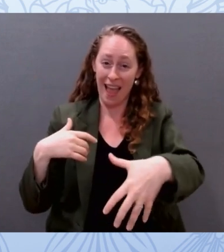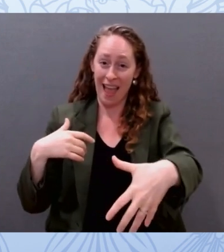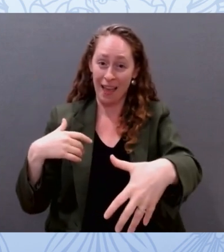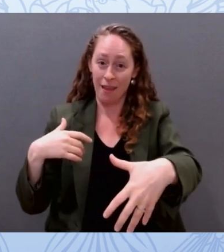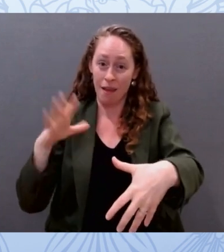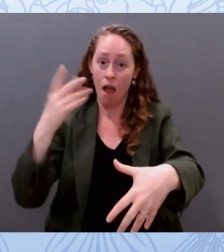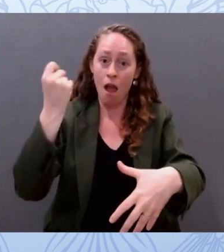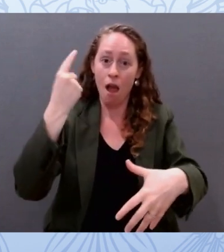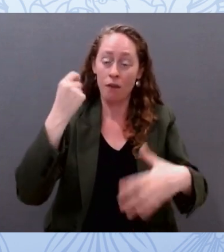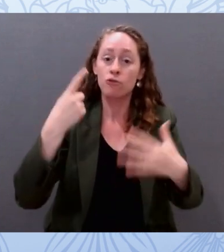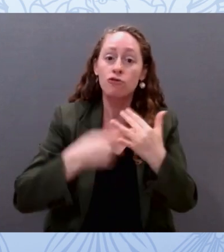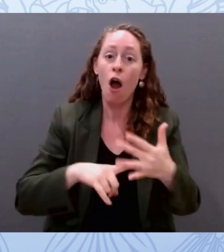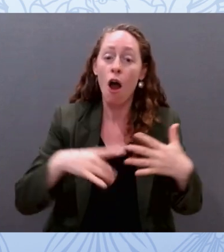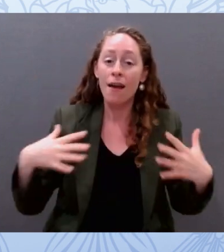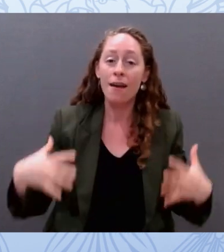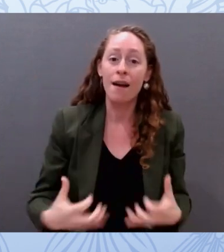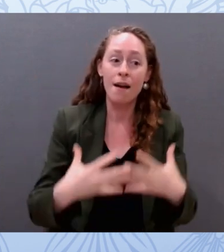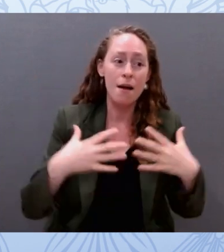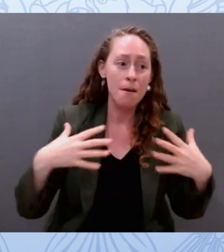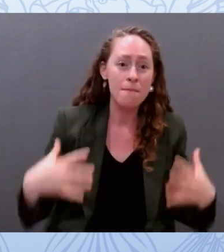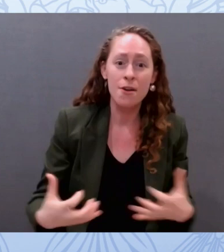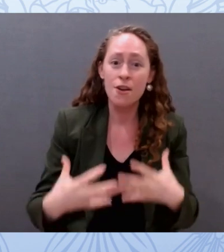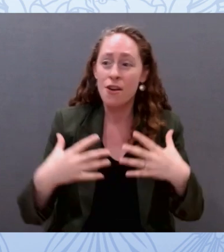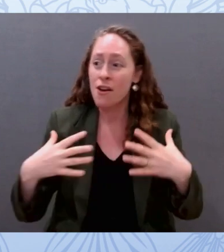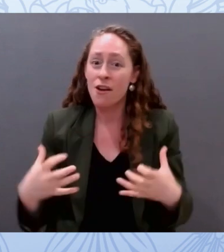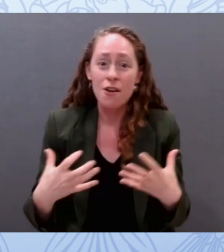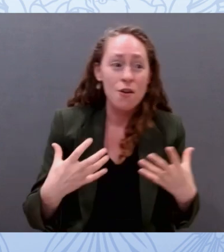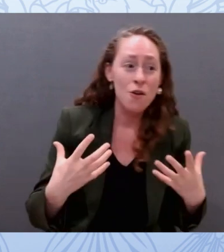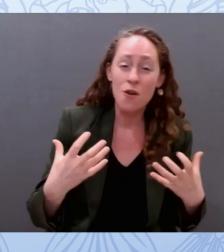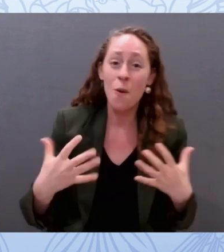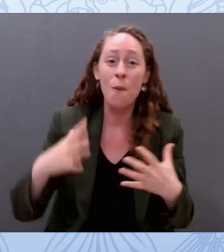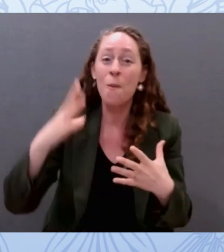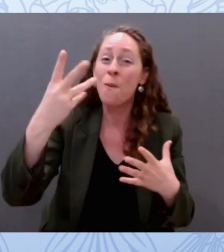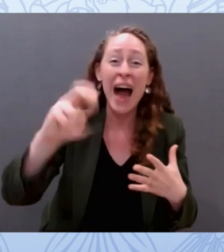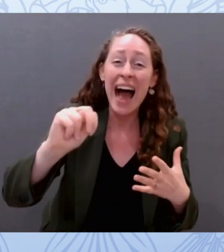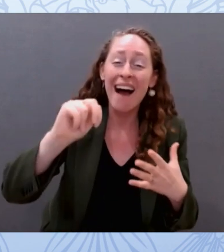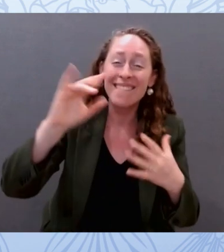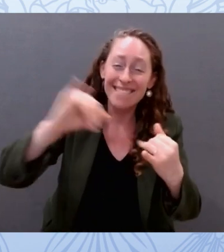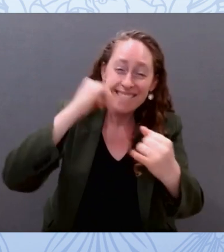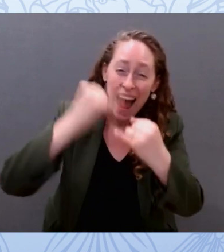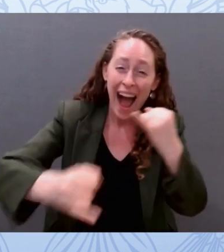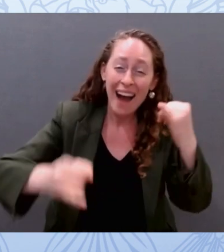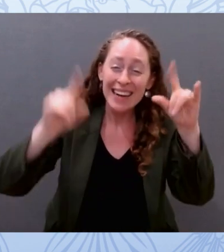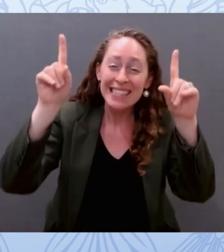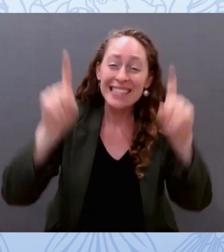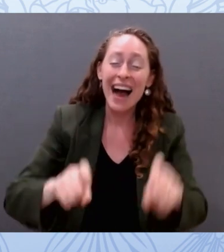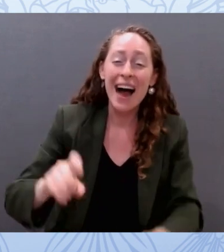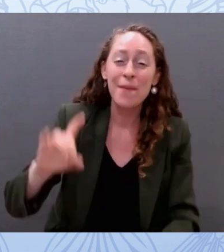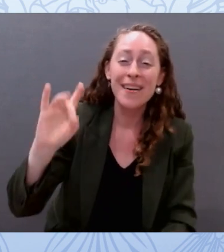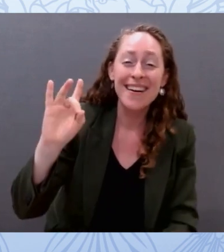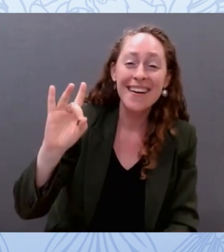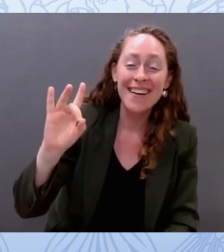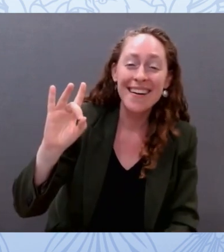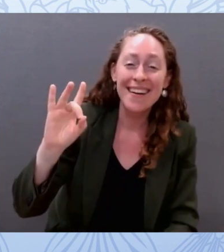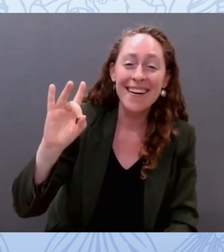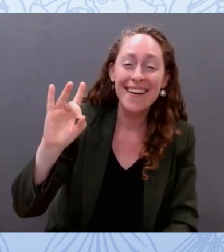Now we all know and these teachers will agree. We all know students who would ask to be excused